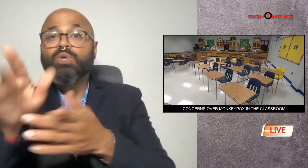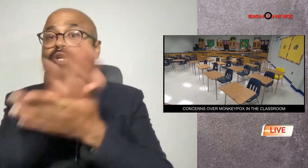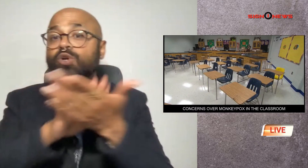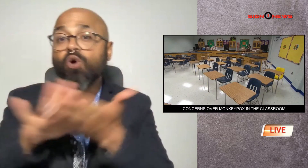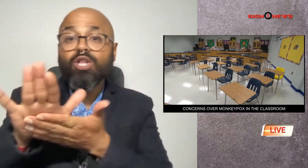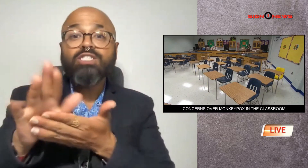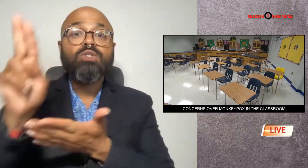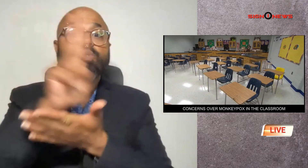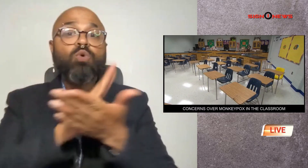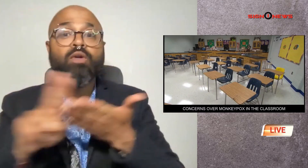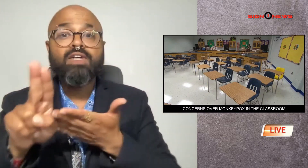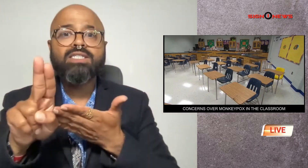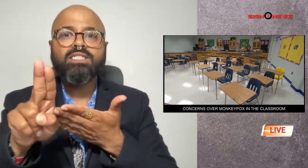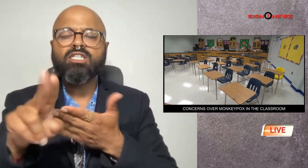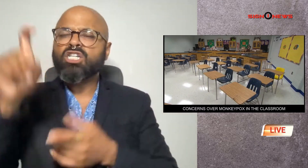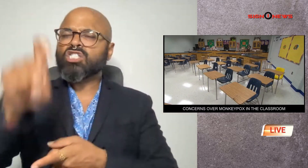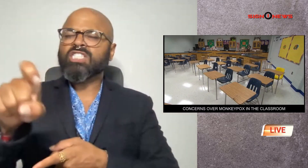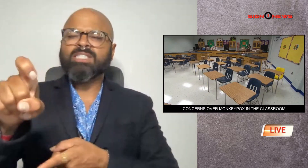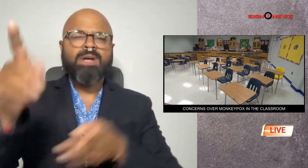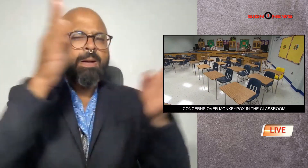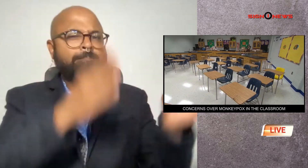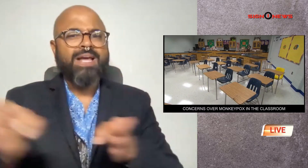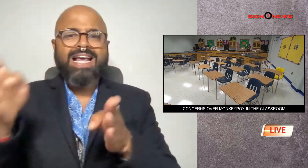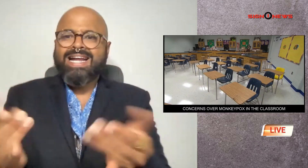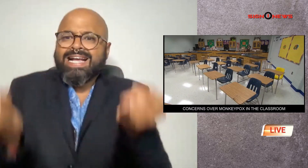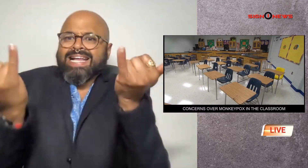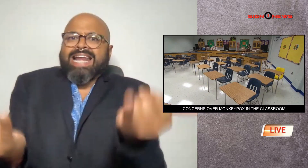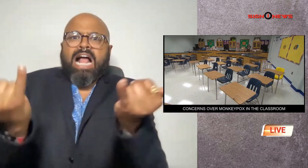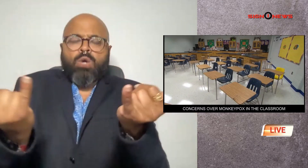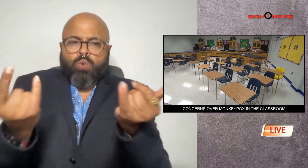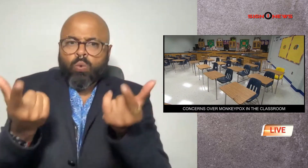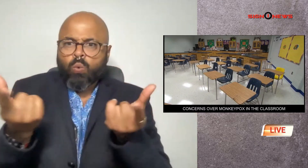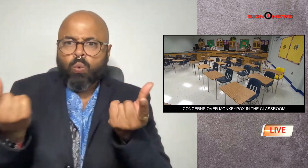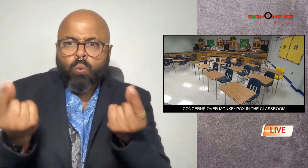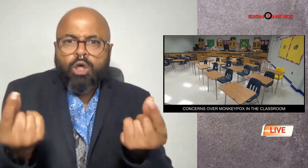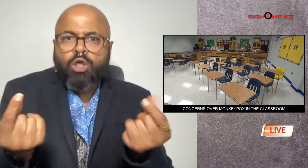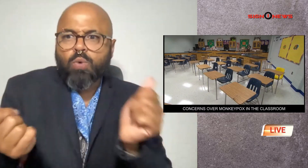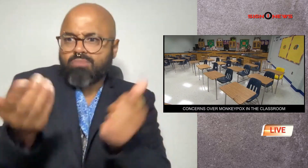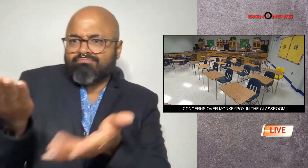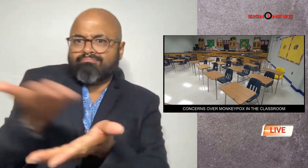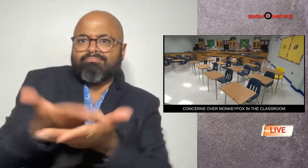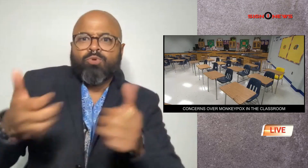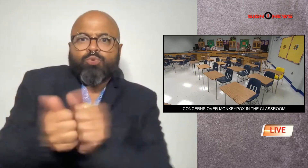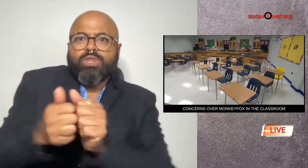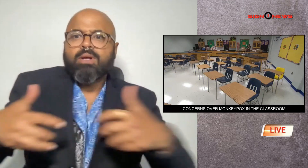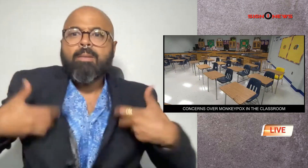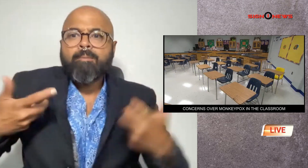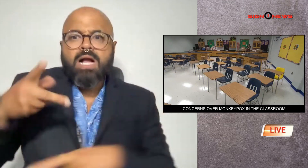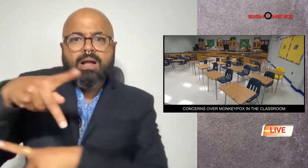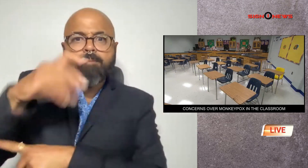health experts say schools school districts as well as colleges and universities should plan now